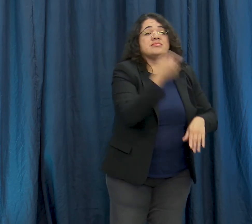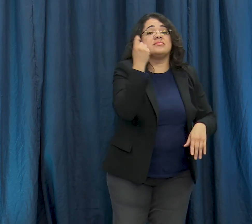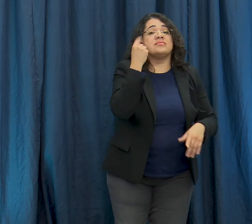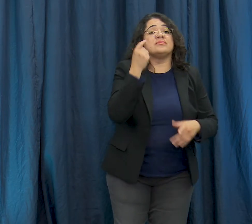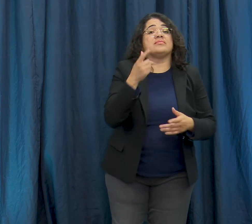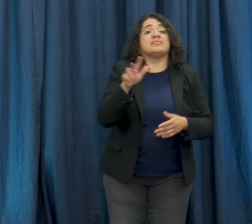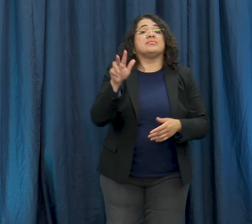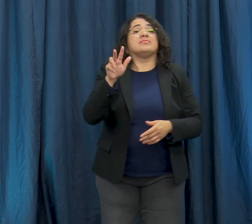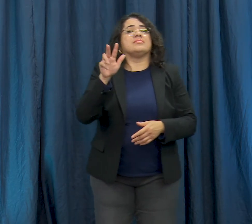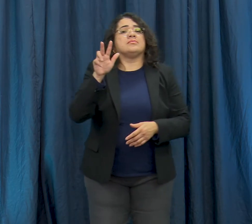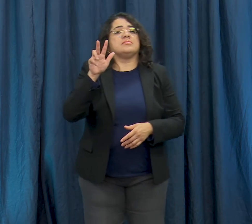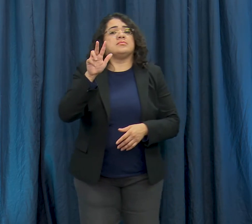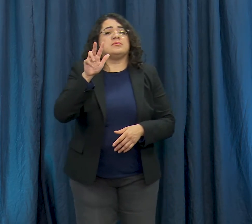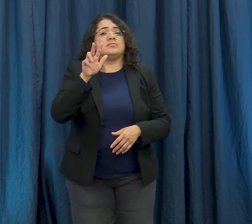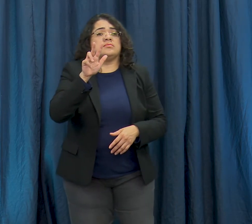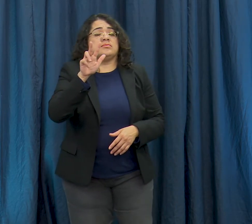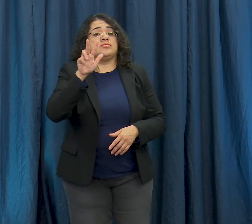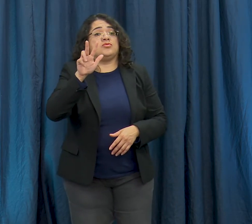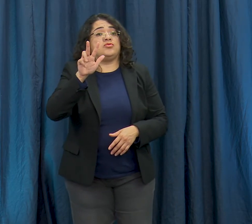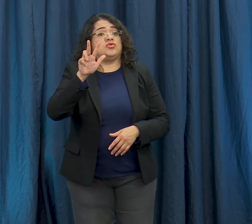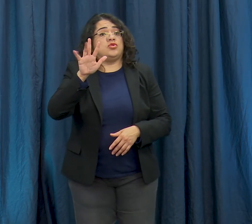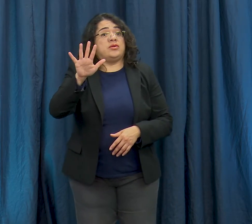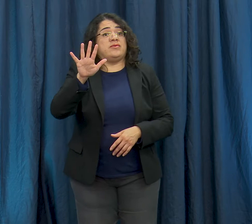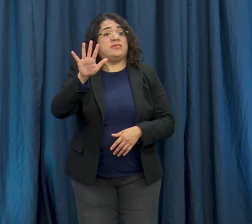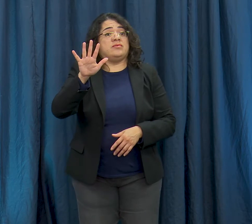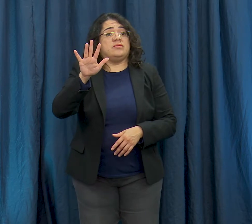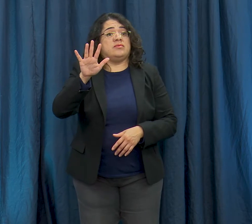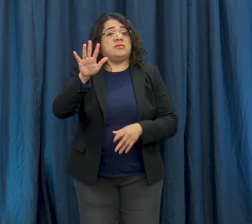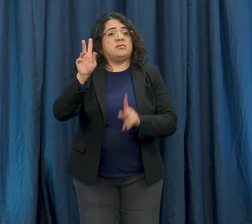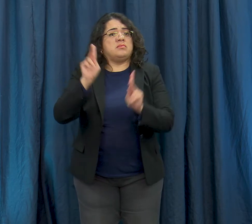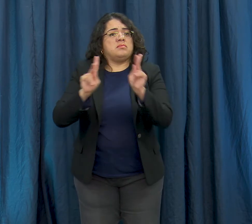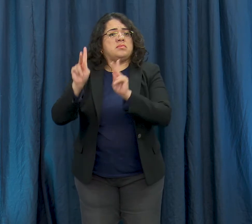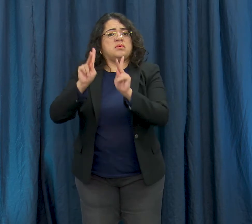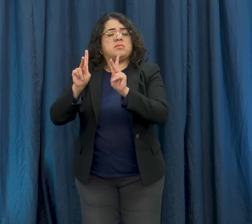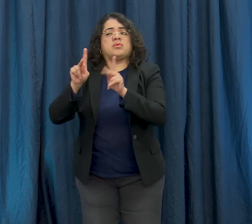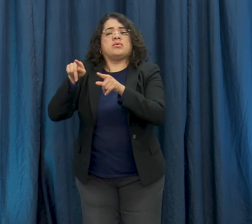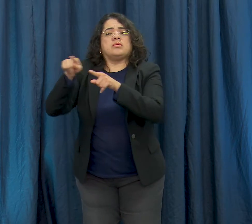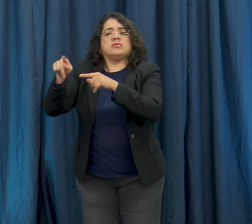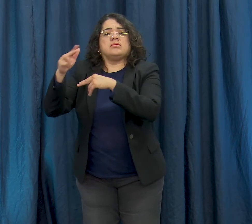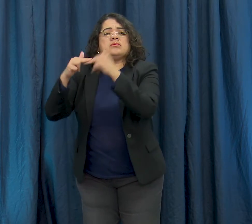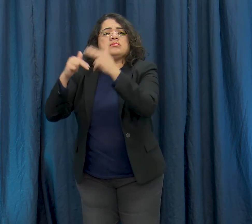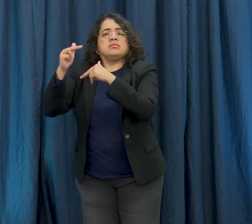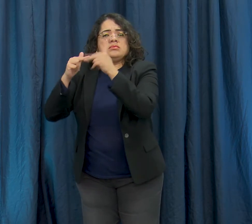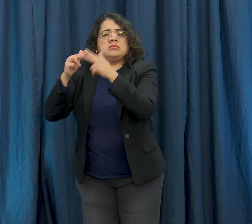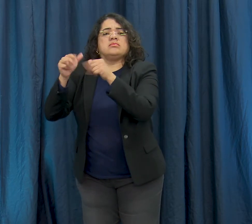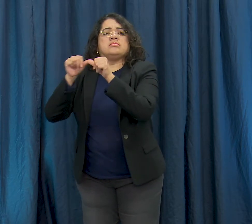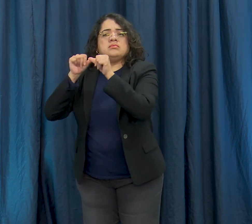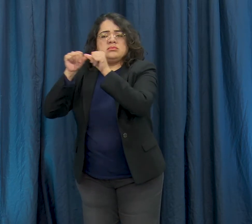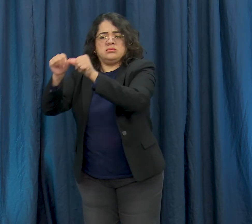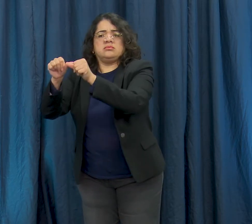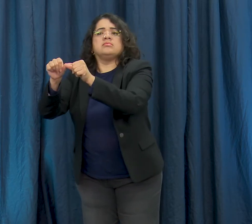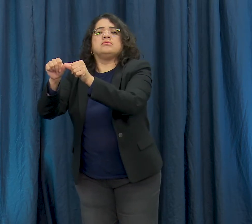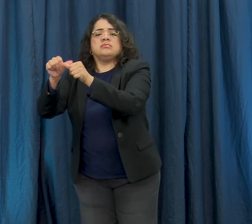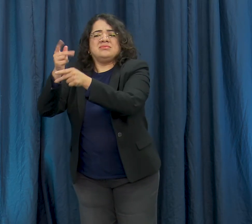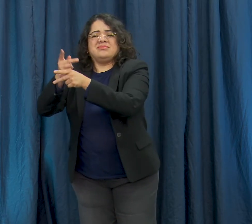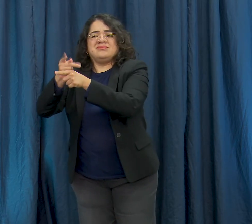servos consent rows the infirmary ax the attention de largo plazo el sábado